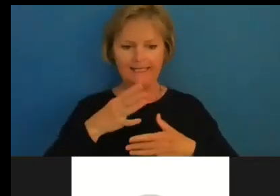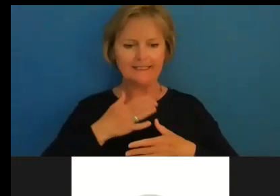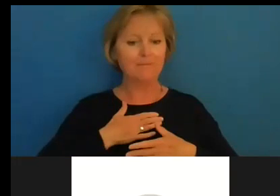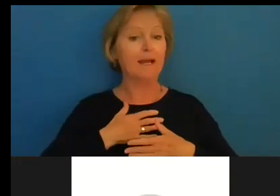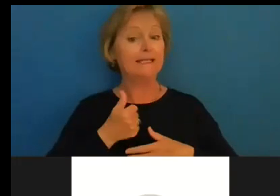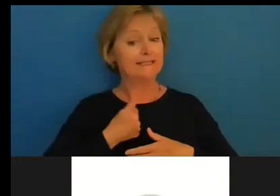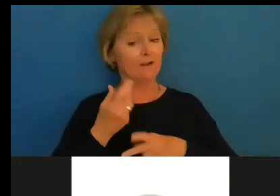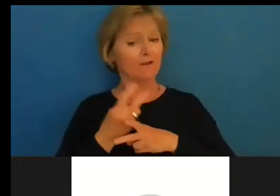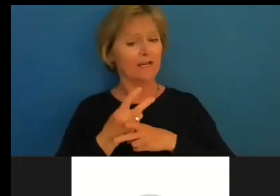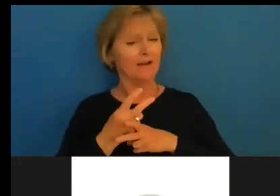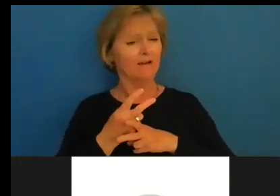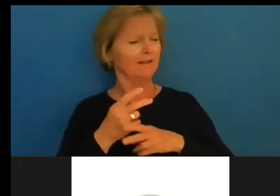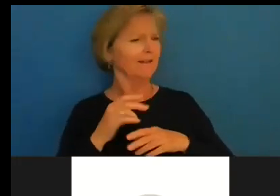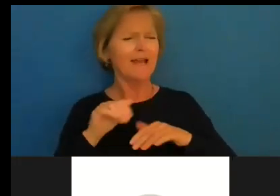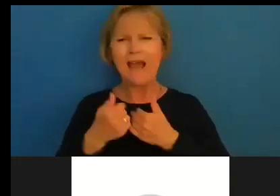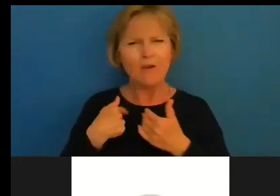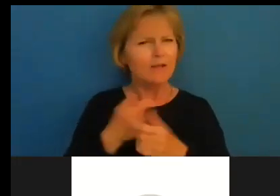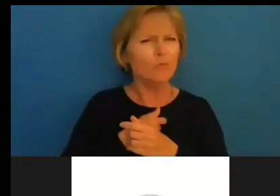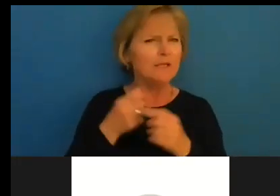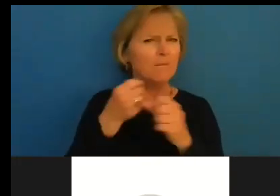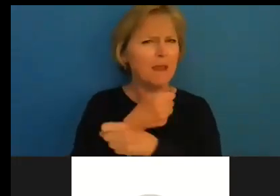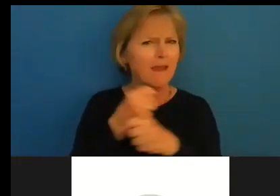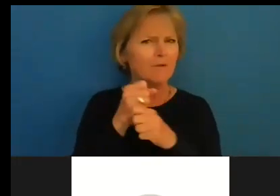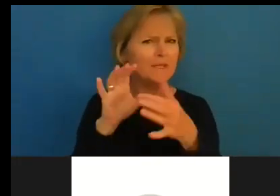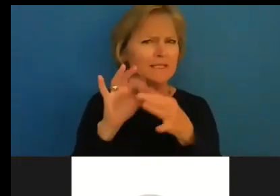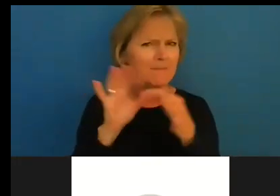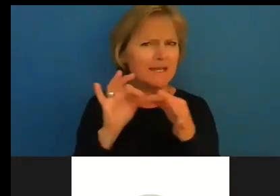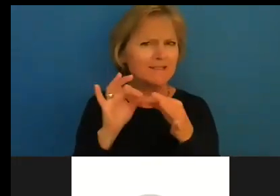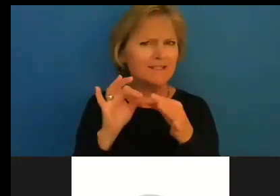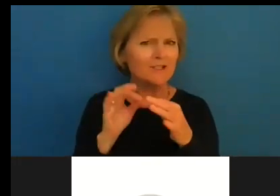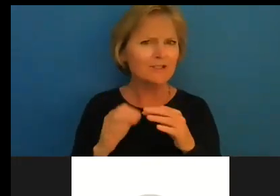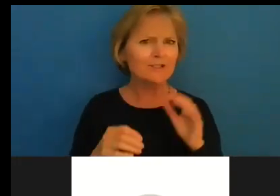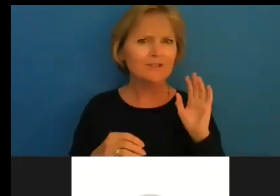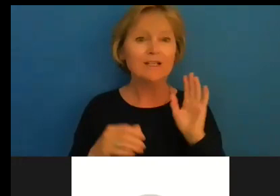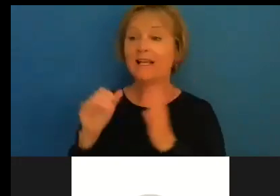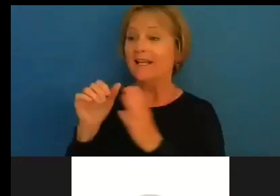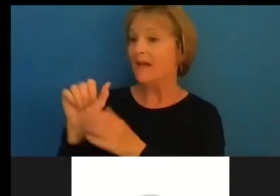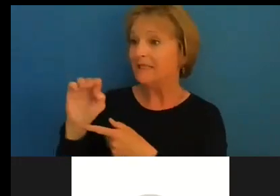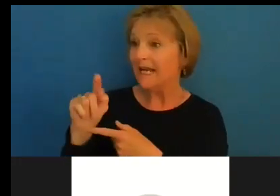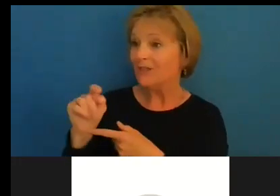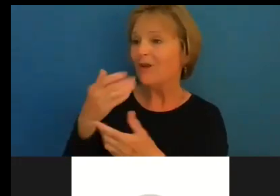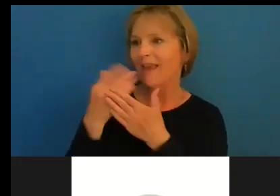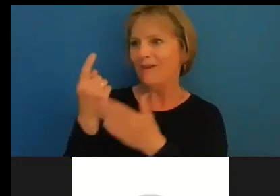How can we battle this messaging with each other? Alright and that was Angela, thank you Angela for asking that.